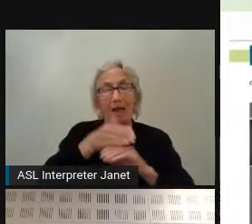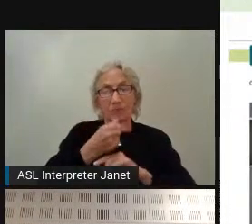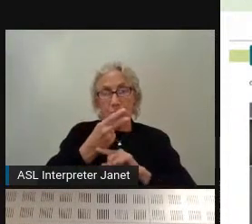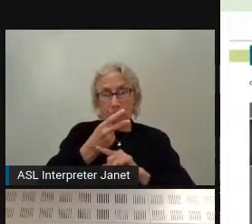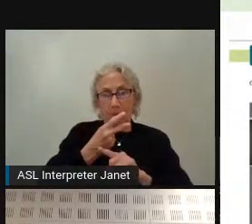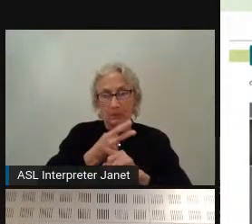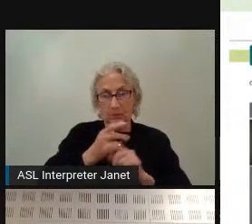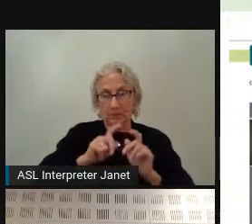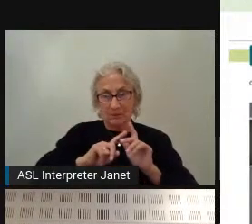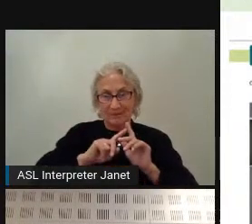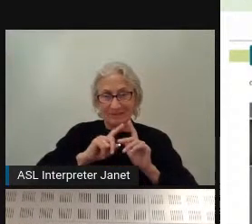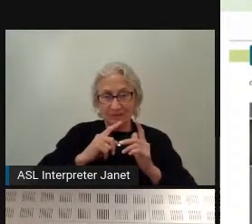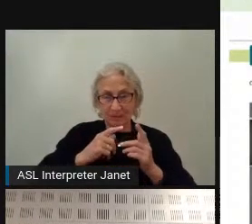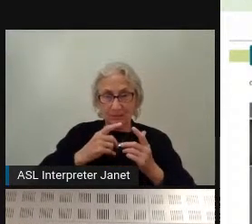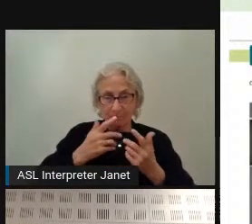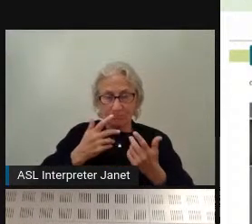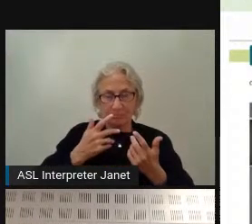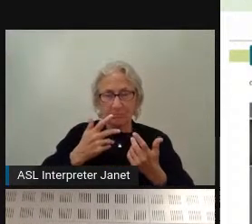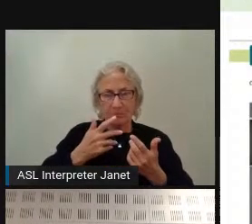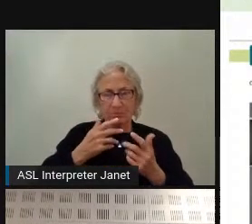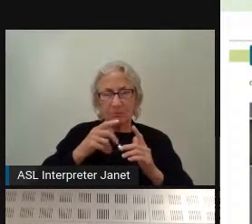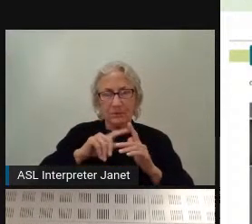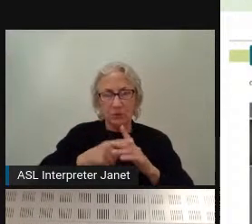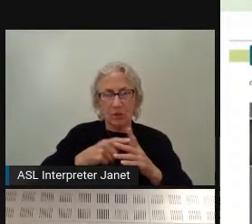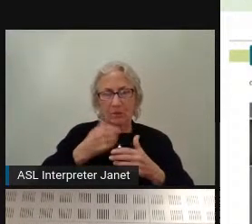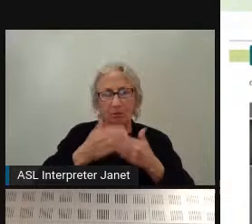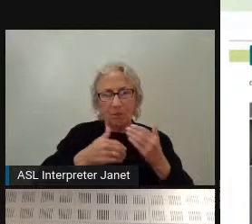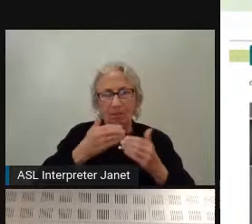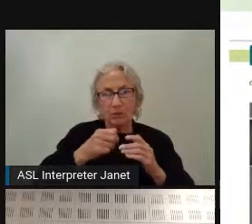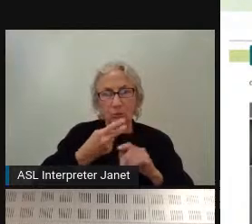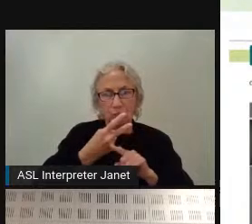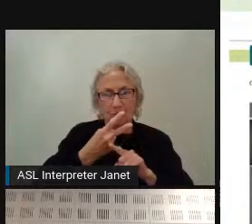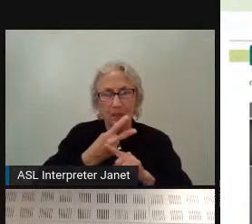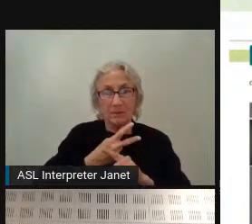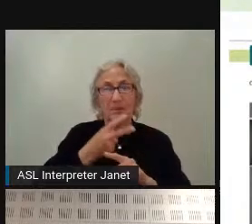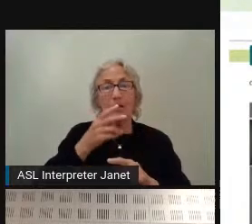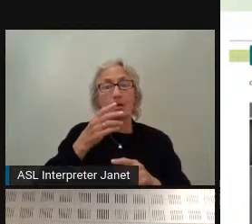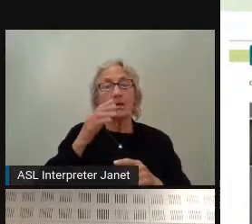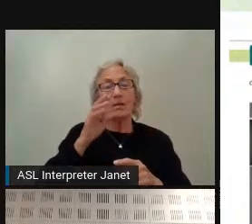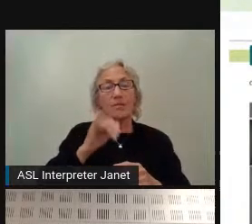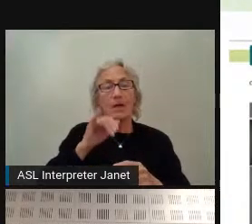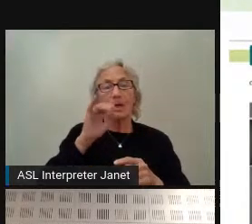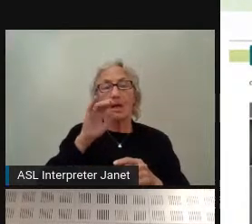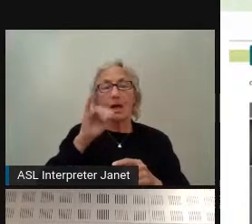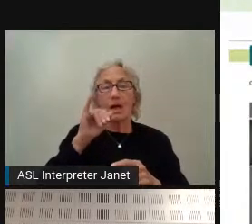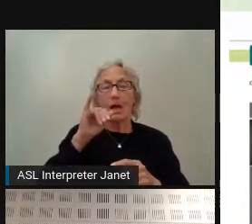And we could get more experience and guide others in the end. So we, did it. We started provoked two months after we started